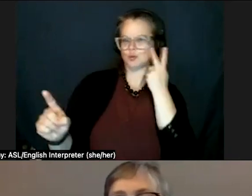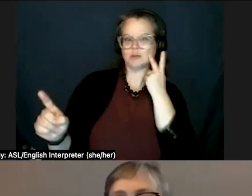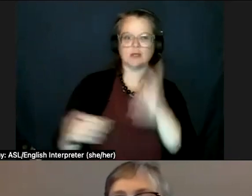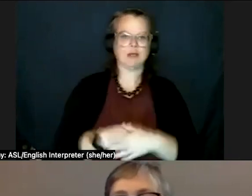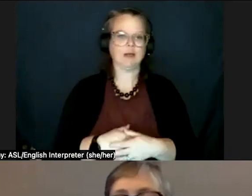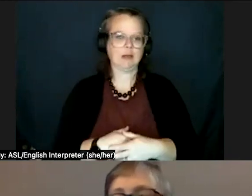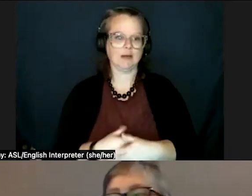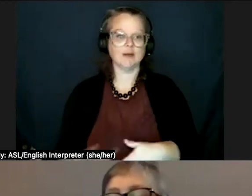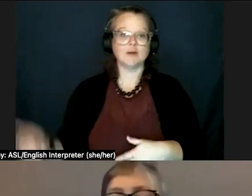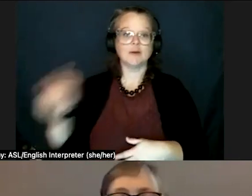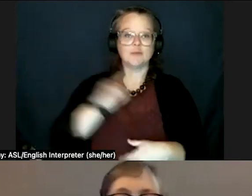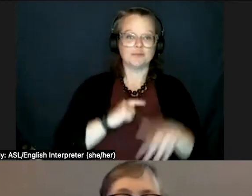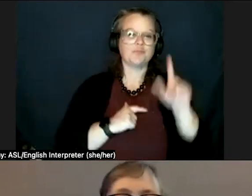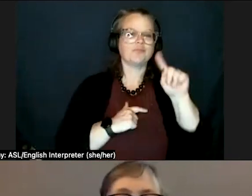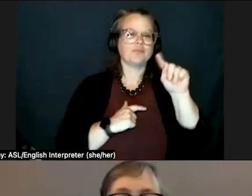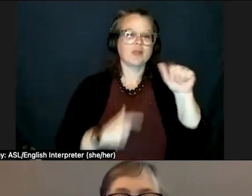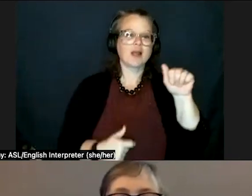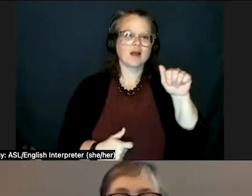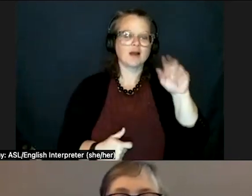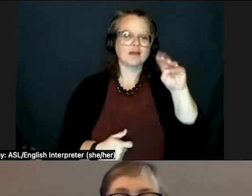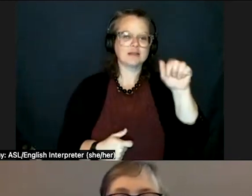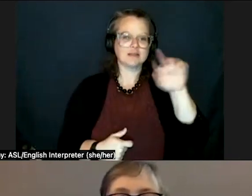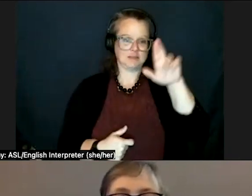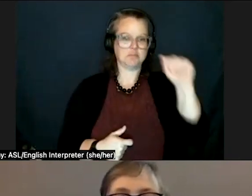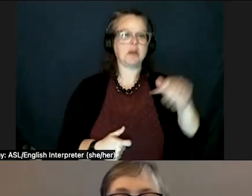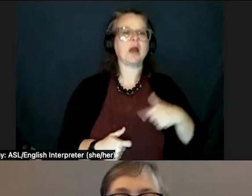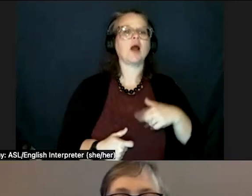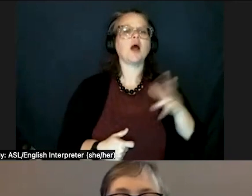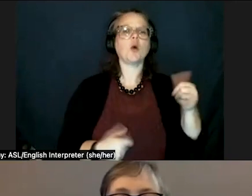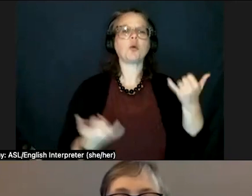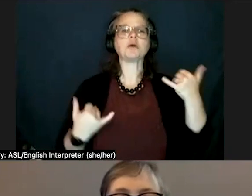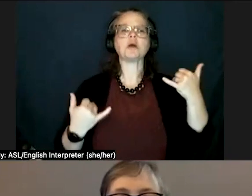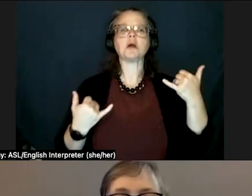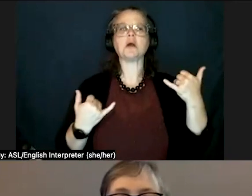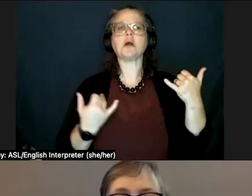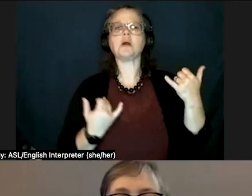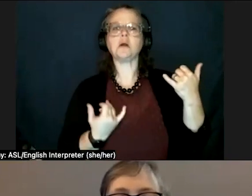but we're still having very, very, very early meetings about it. So